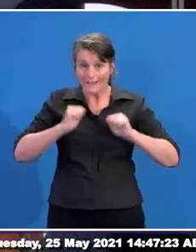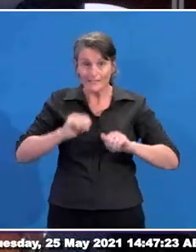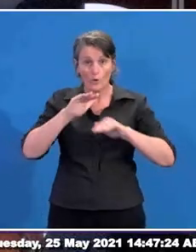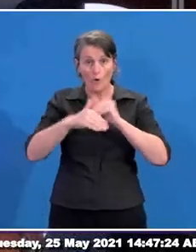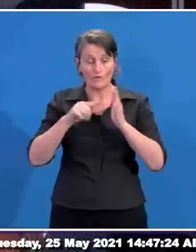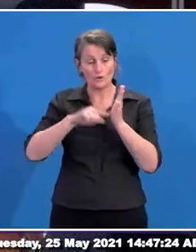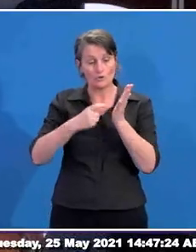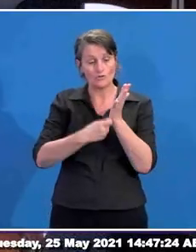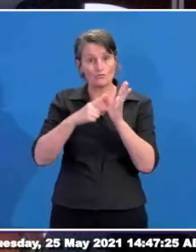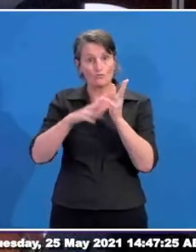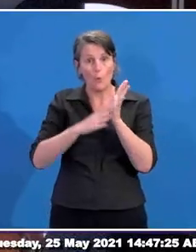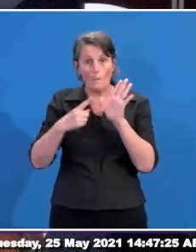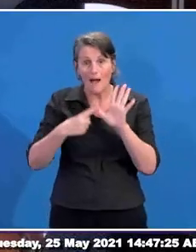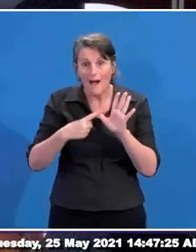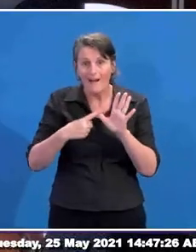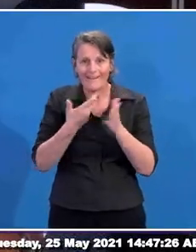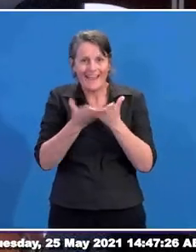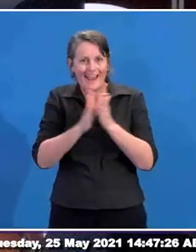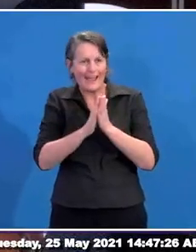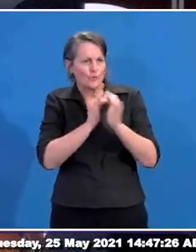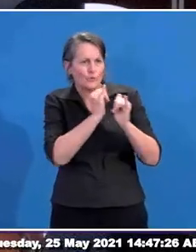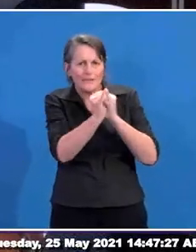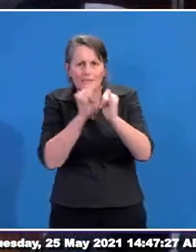interviewing and analysing evidence?